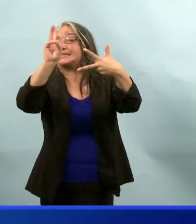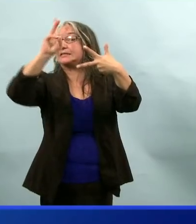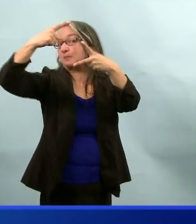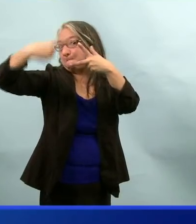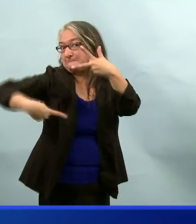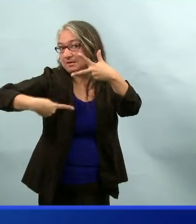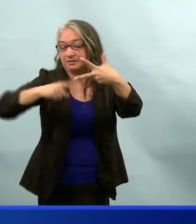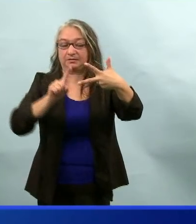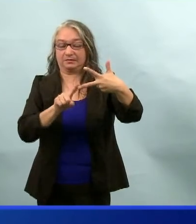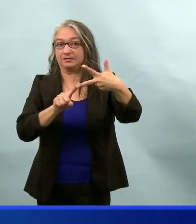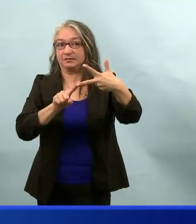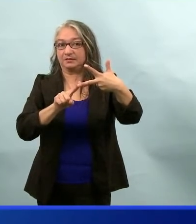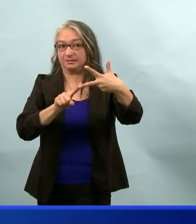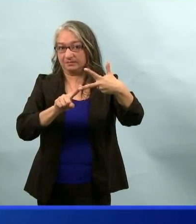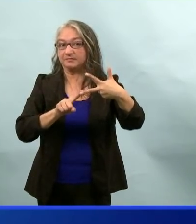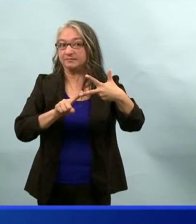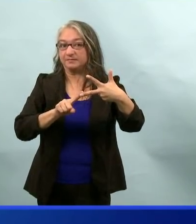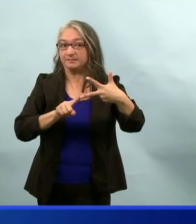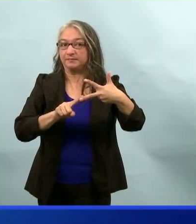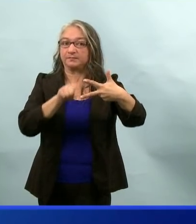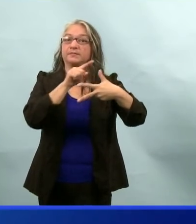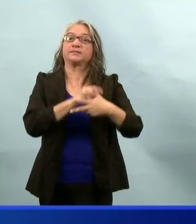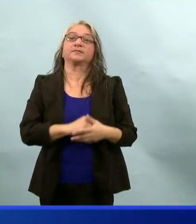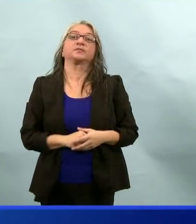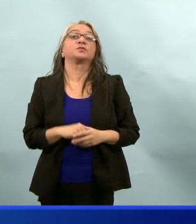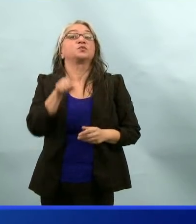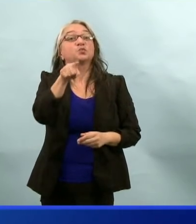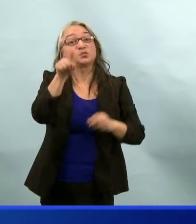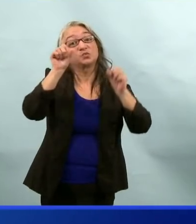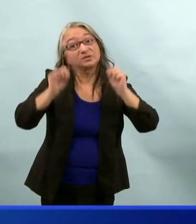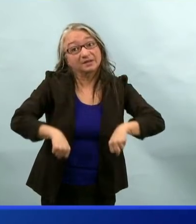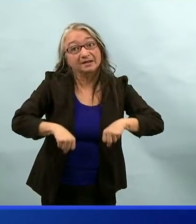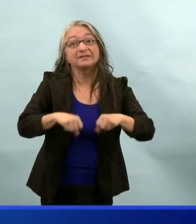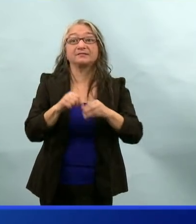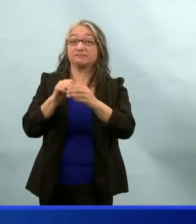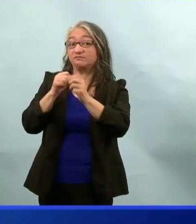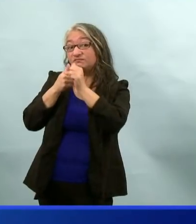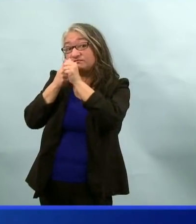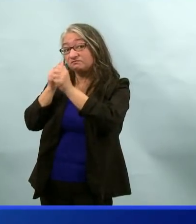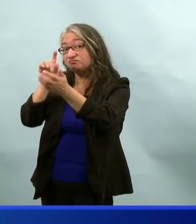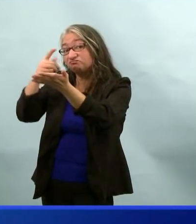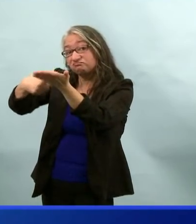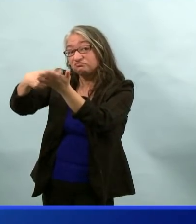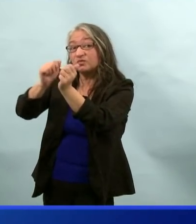to the healthcare provider at whatever location they've gone as well to ensure that they do have